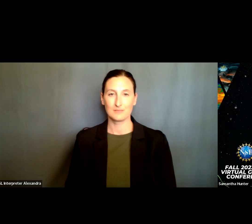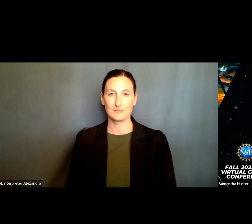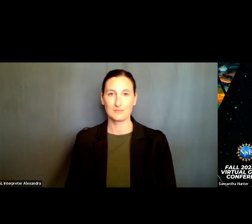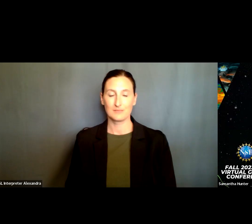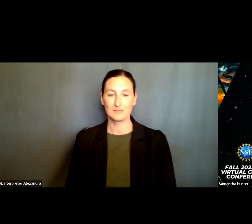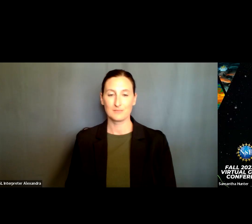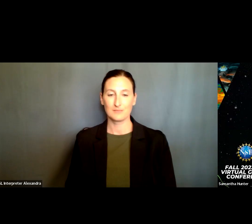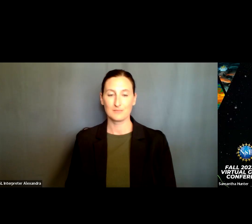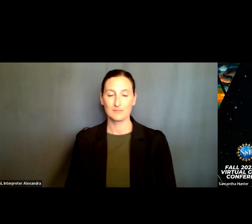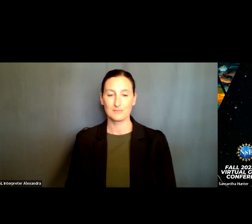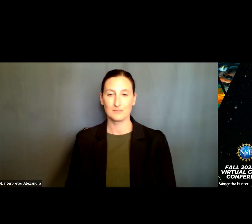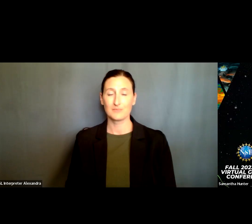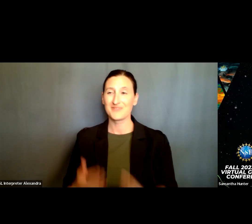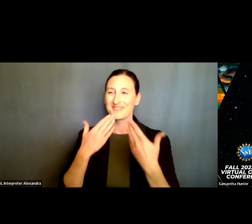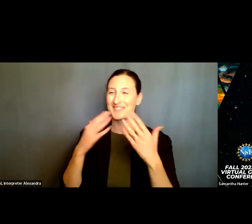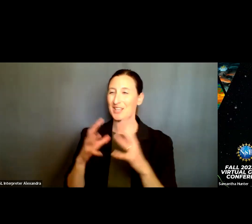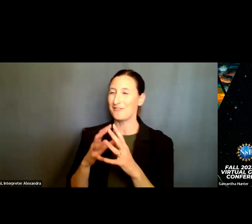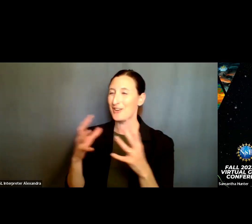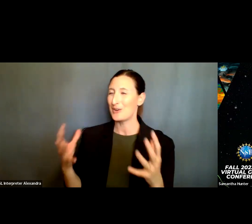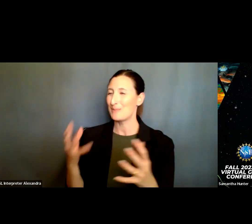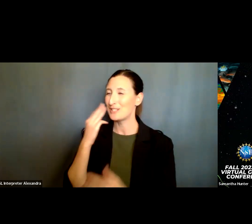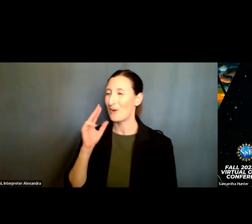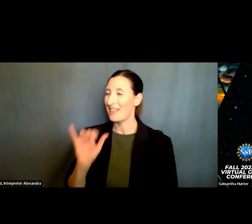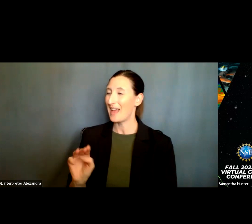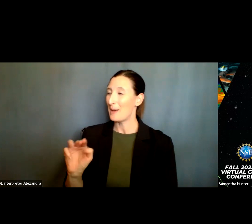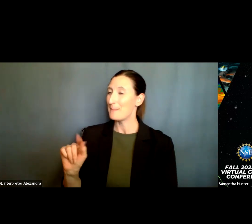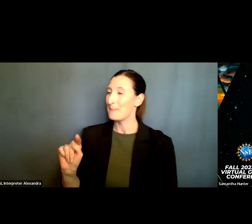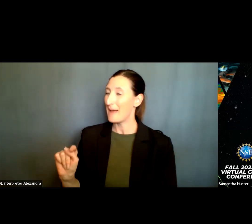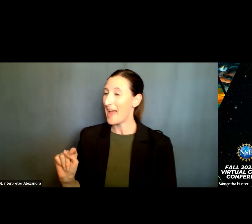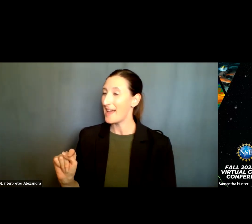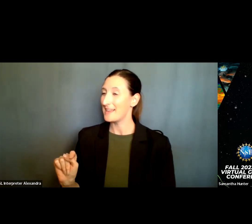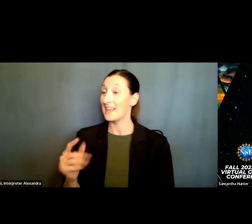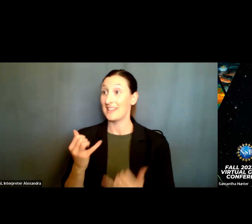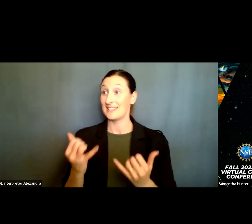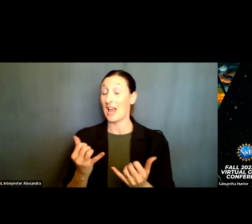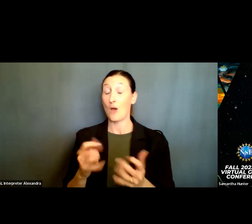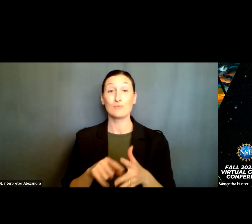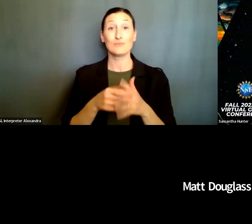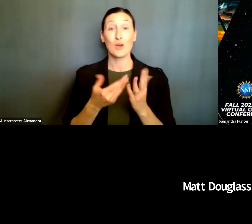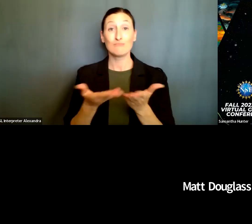Samantha Brewton Hunter: Thank you very much for that, Matt. Now, we'll dive into some questions that we've received.